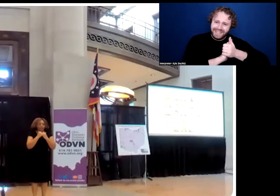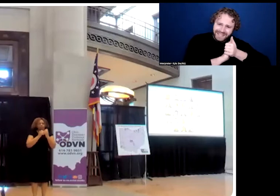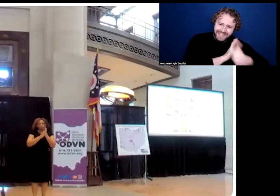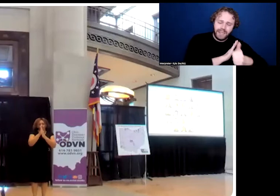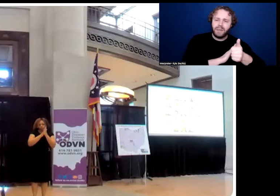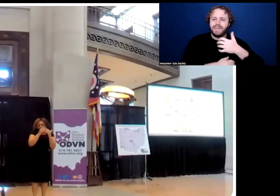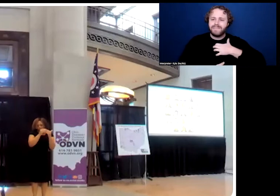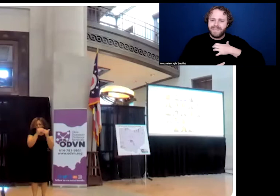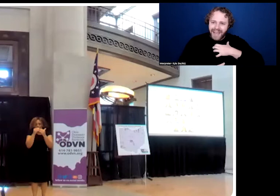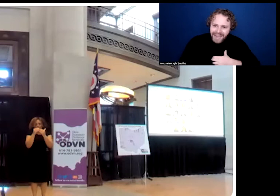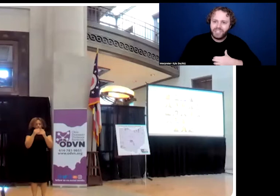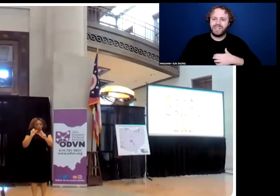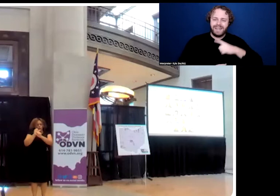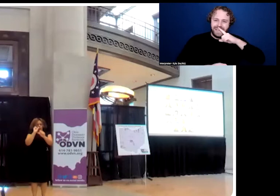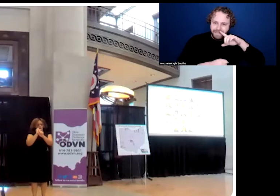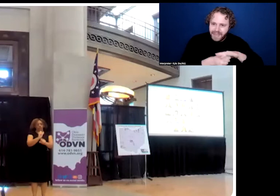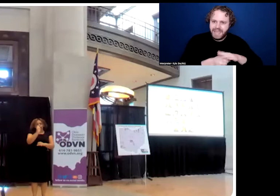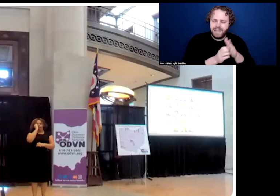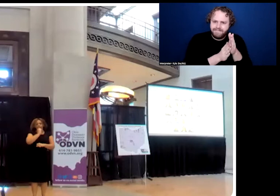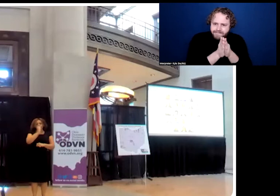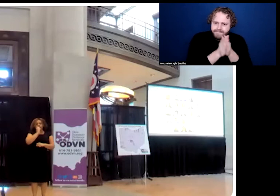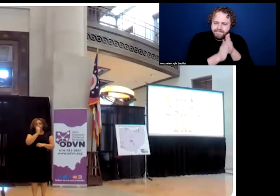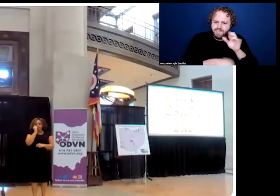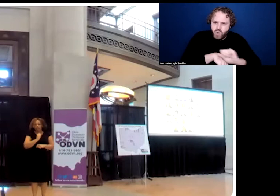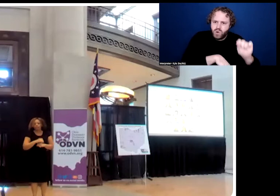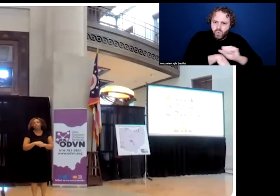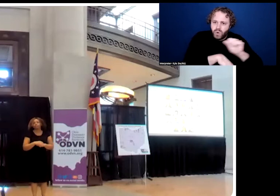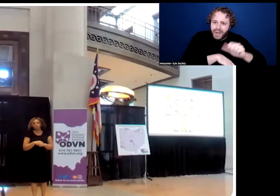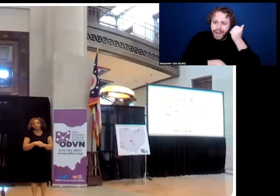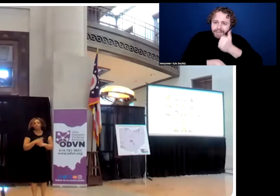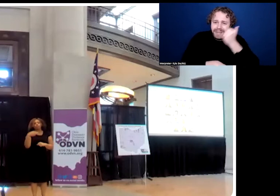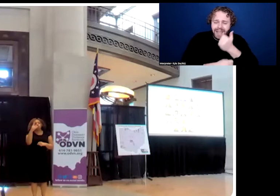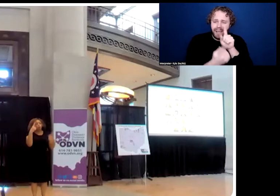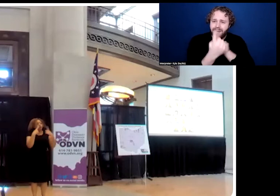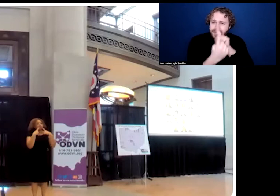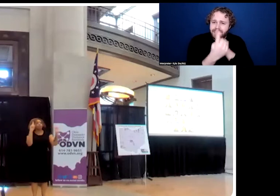on the front lines, on a daily basis who somehow make it work through thick and thin.